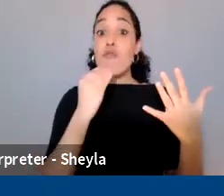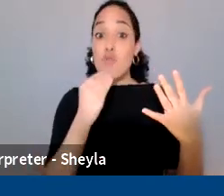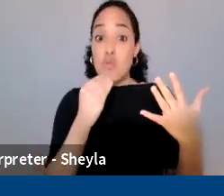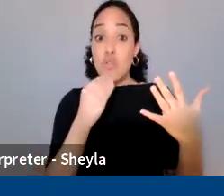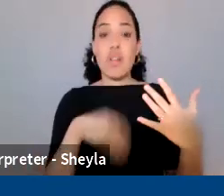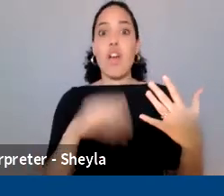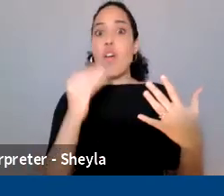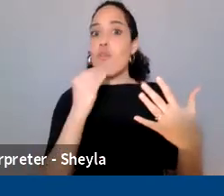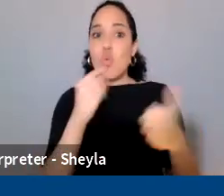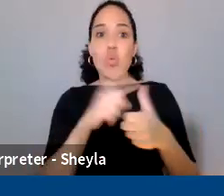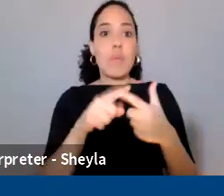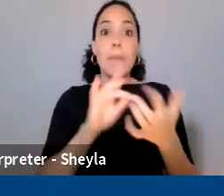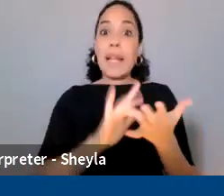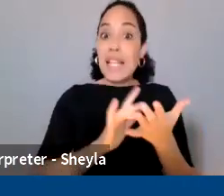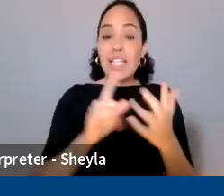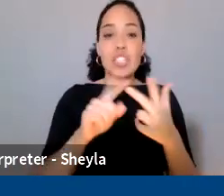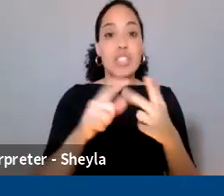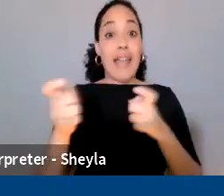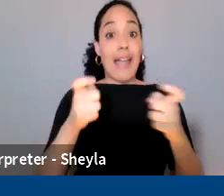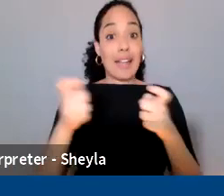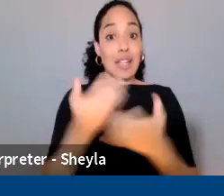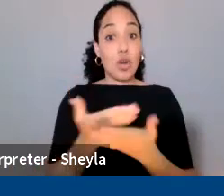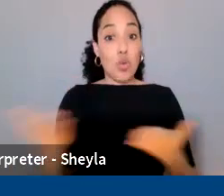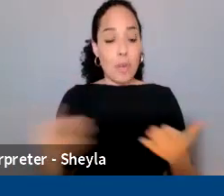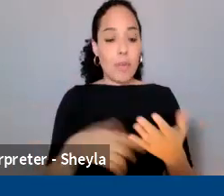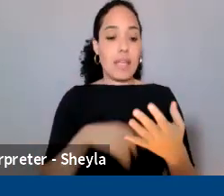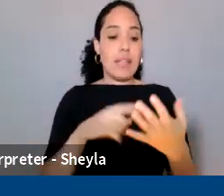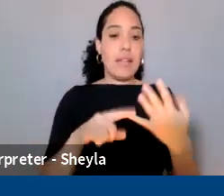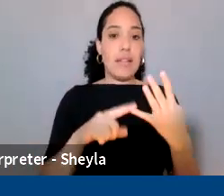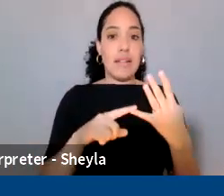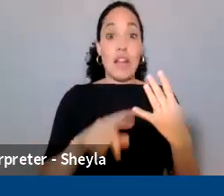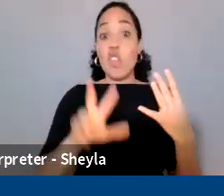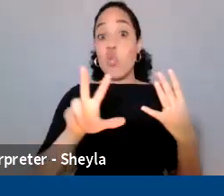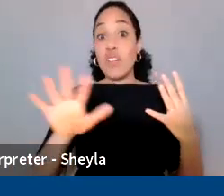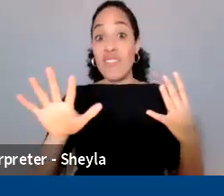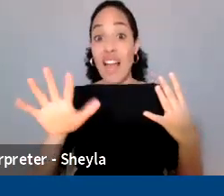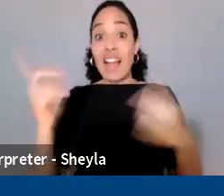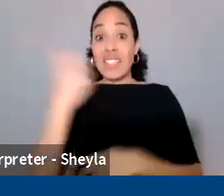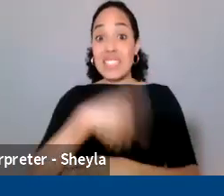handling equipment first aid have a three to five day supply for both situations in which